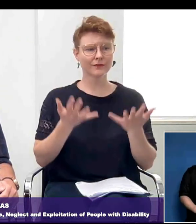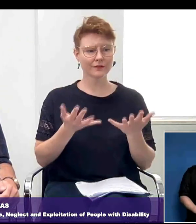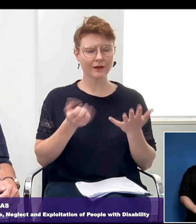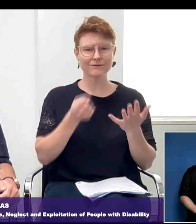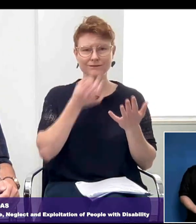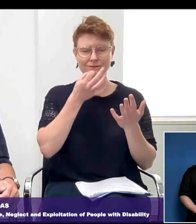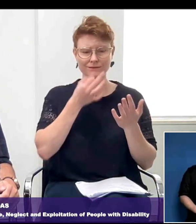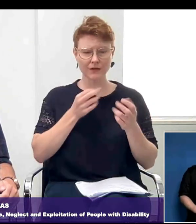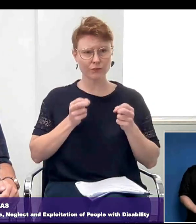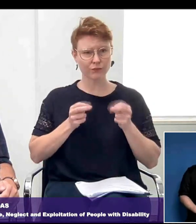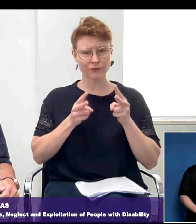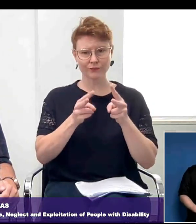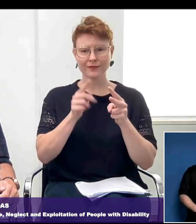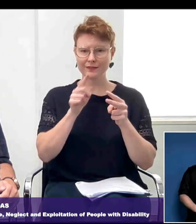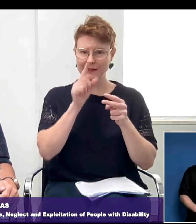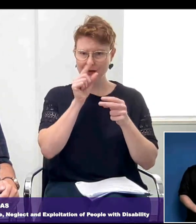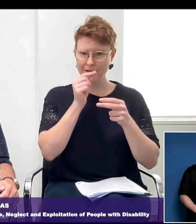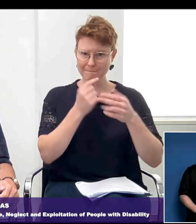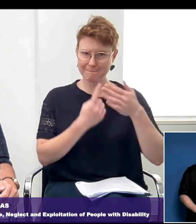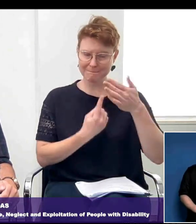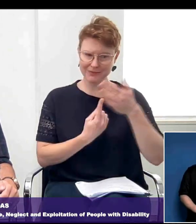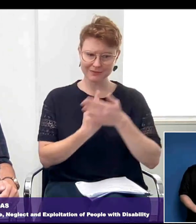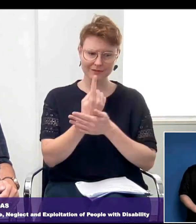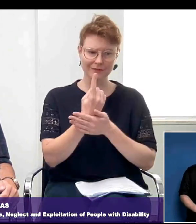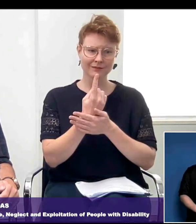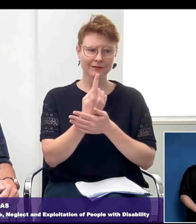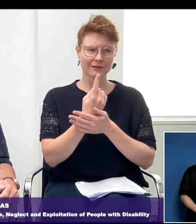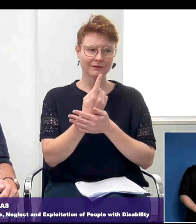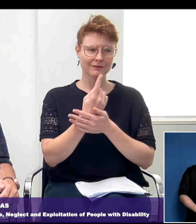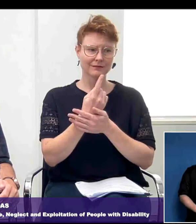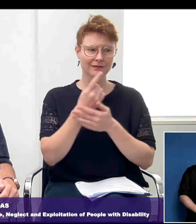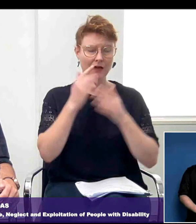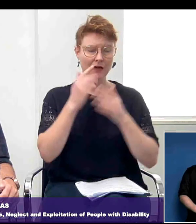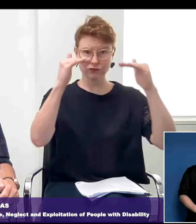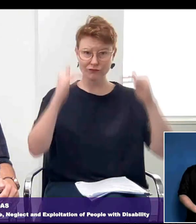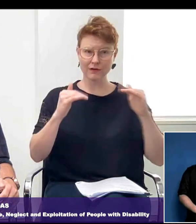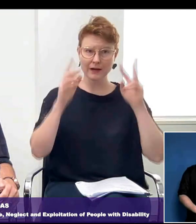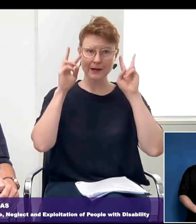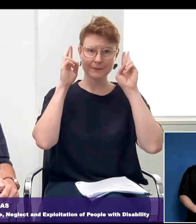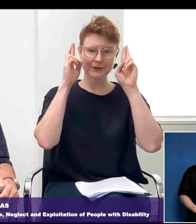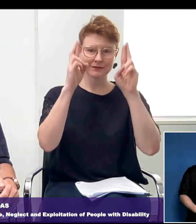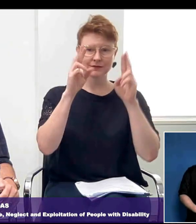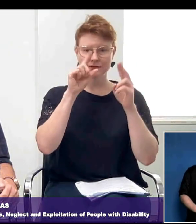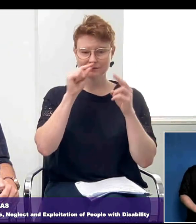Thank you, Commissioner. There are a few ways in which this can occur.